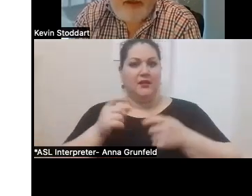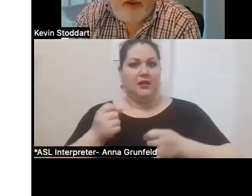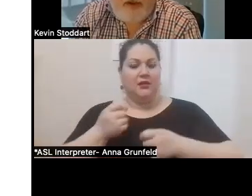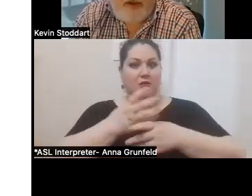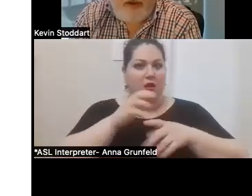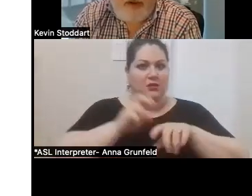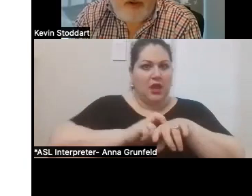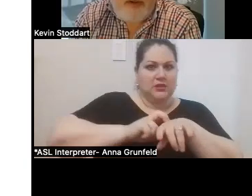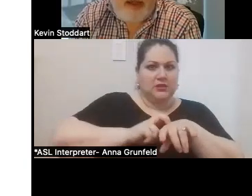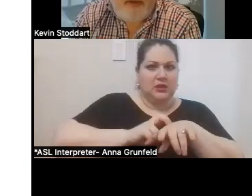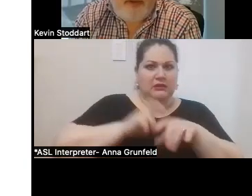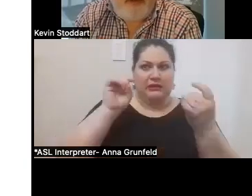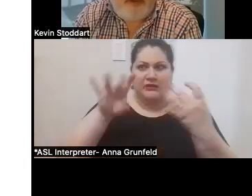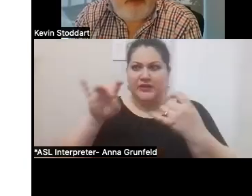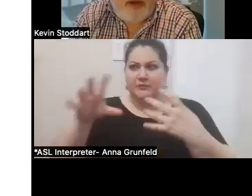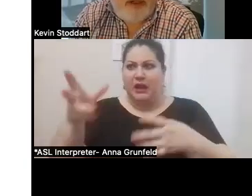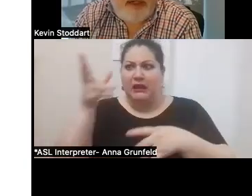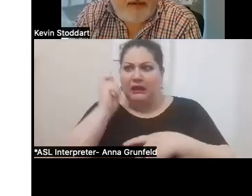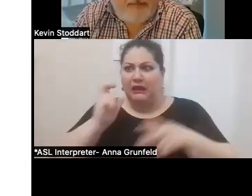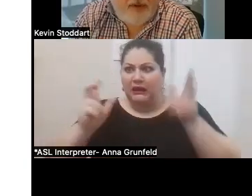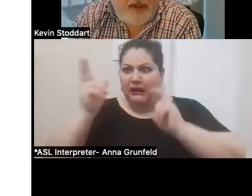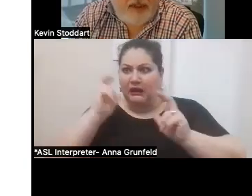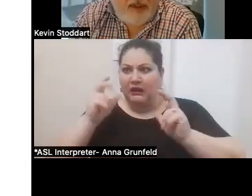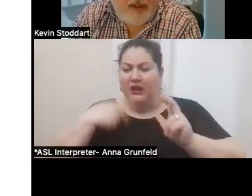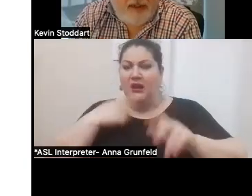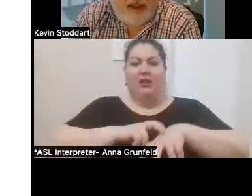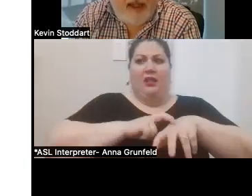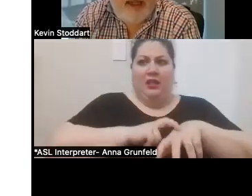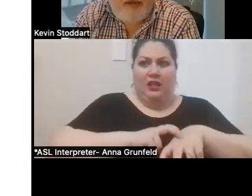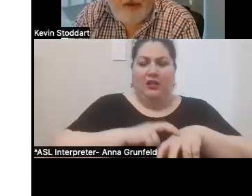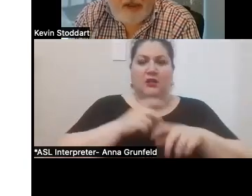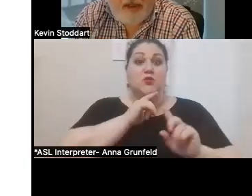So, they would respond tearfully, angrily,